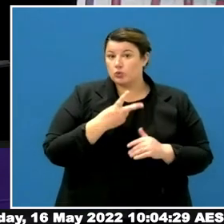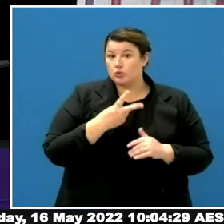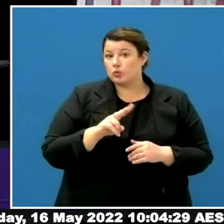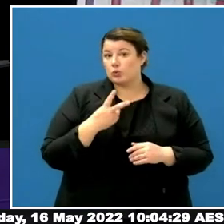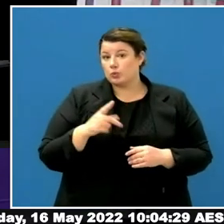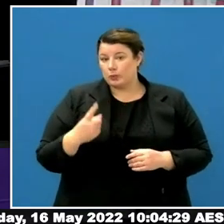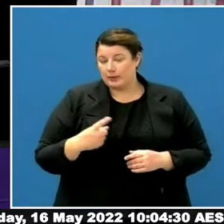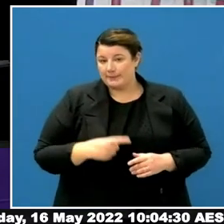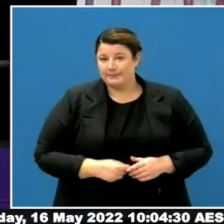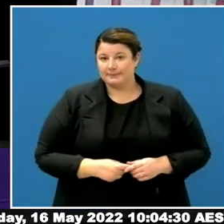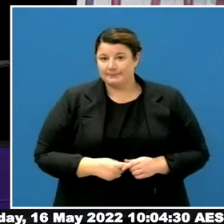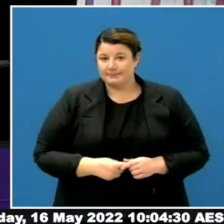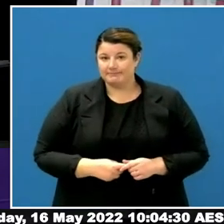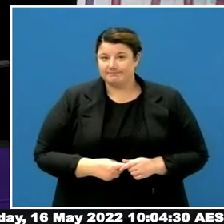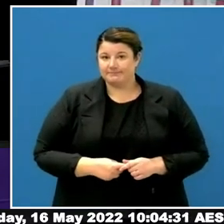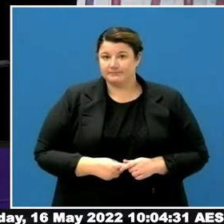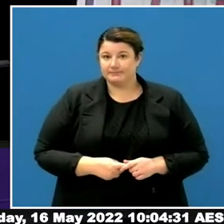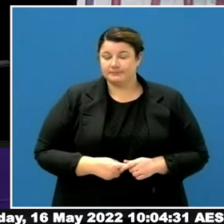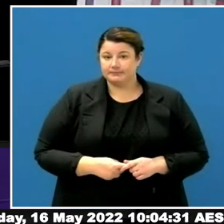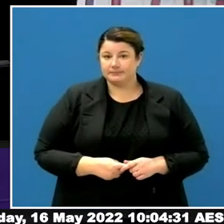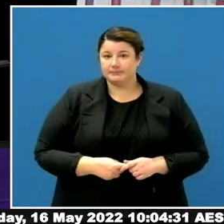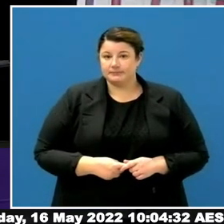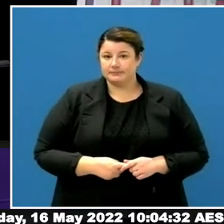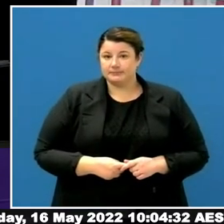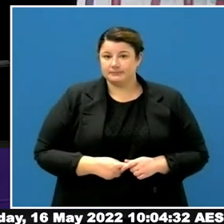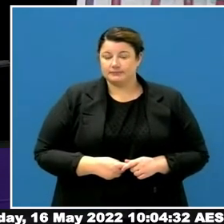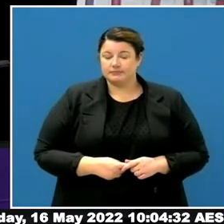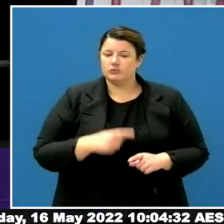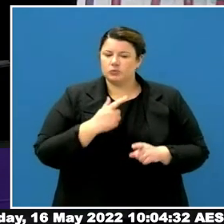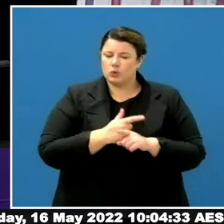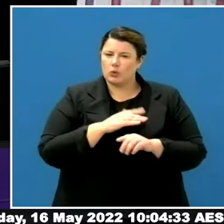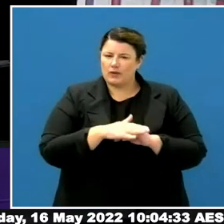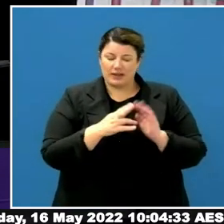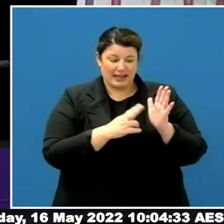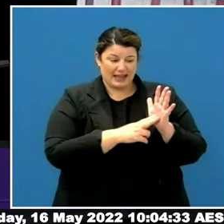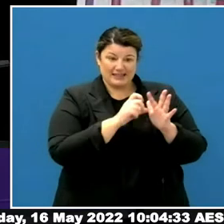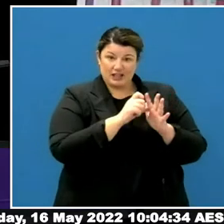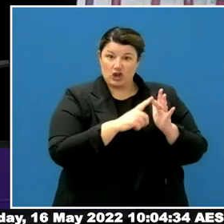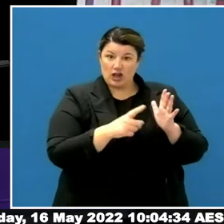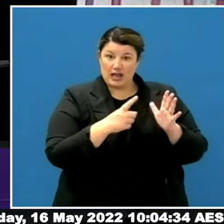It heard evidence about the responses of the NDIA, the National Disability Insurance